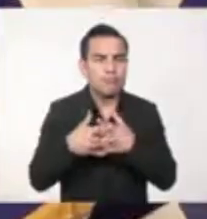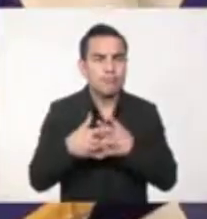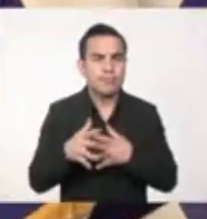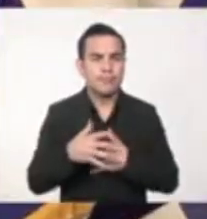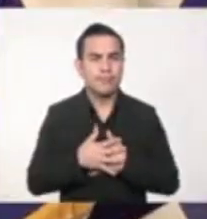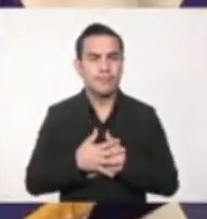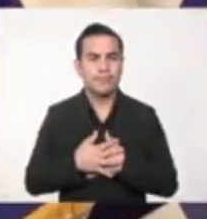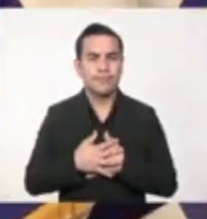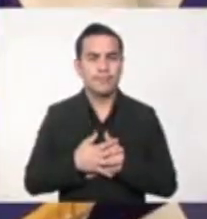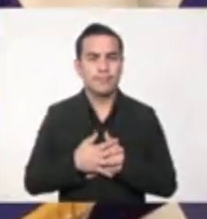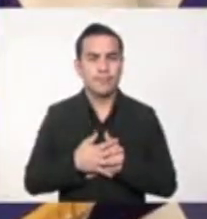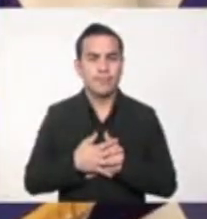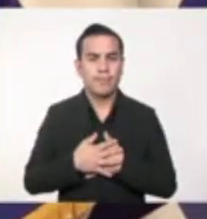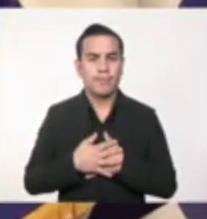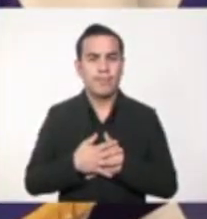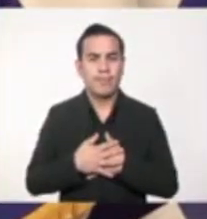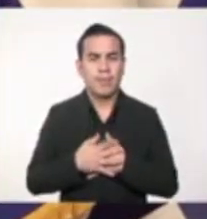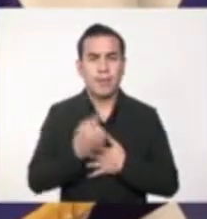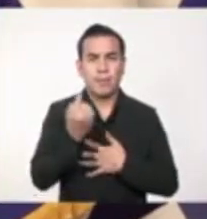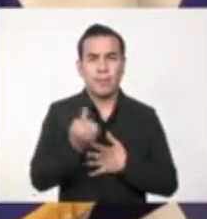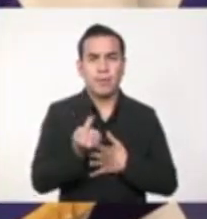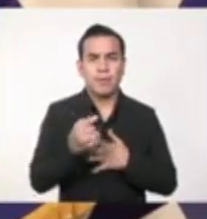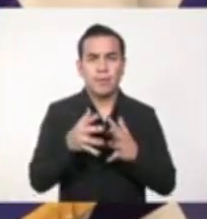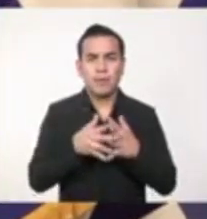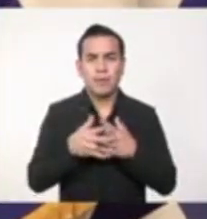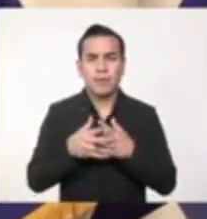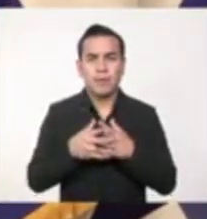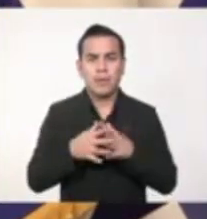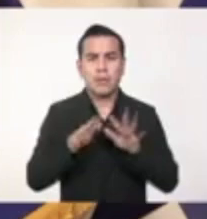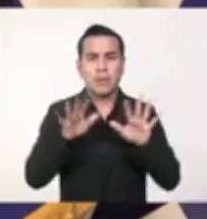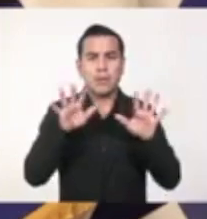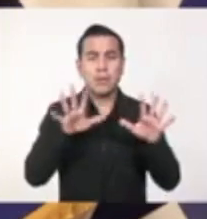and the special envoy meets with ten organizations of the